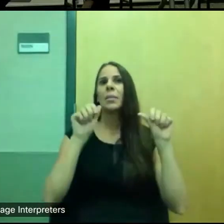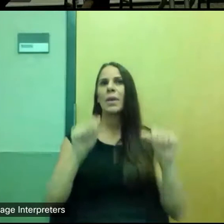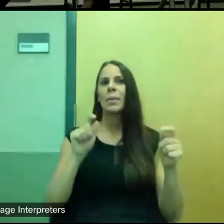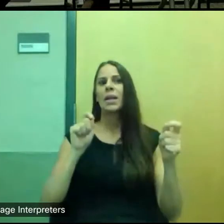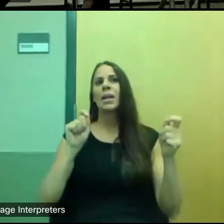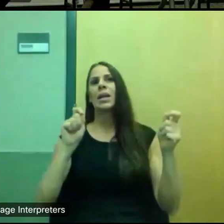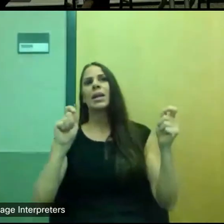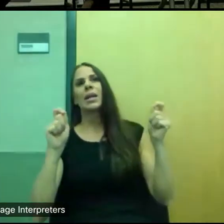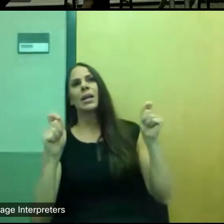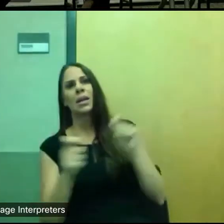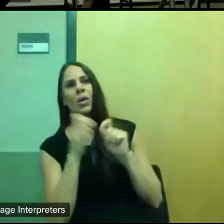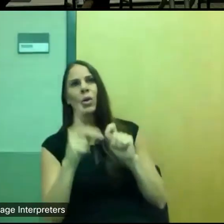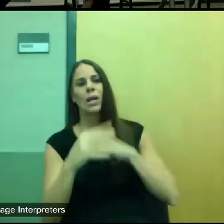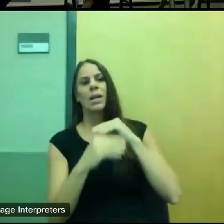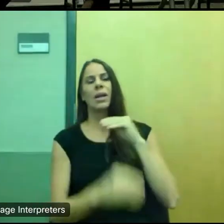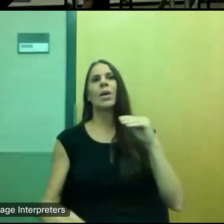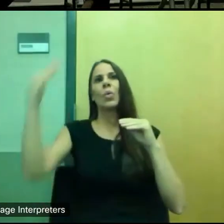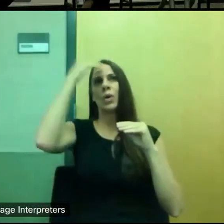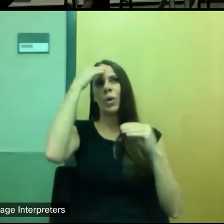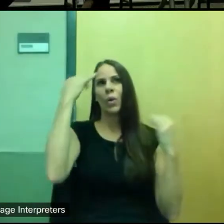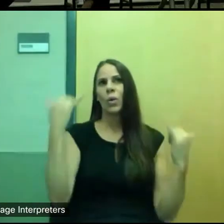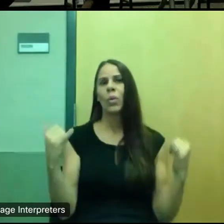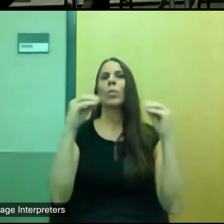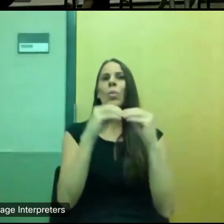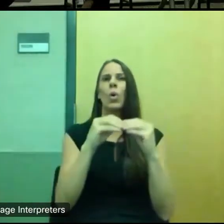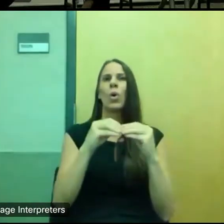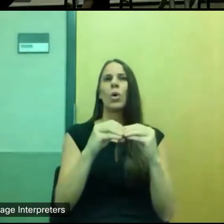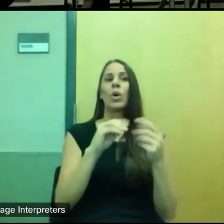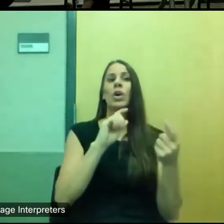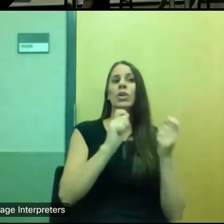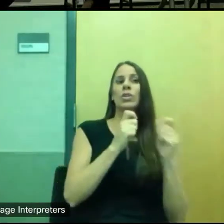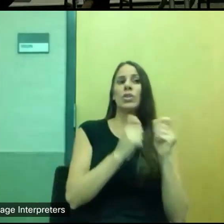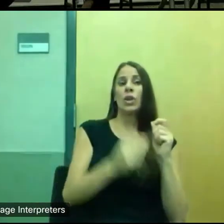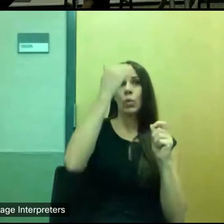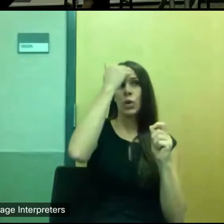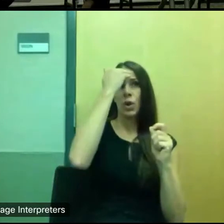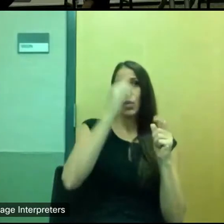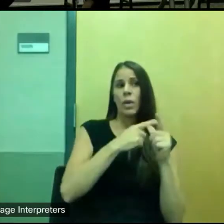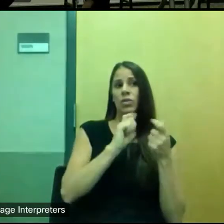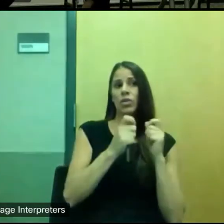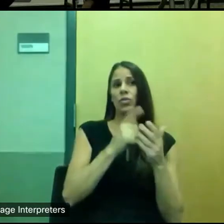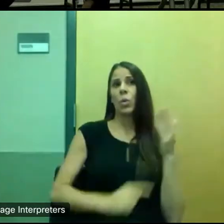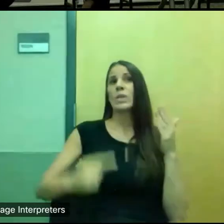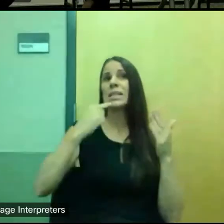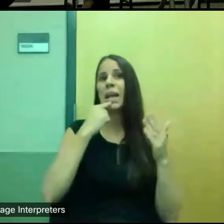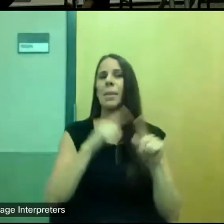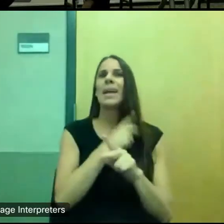now, we know a little more and here's the new change like, how do we change? We know change we're saying, and kind of maintain that credibility and trust is people who actually